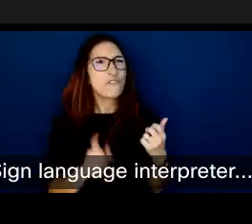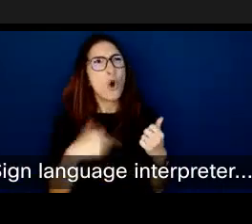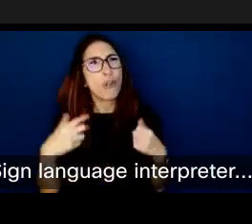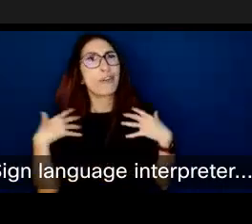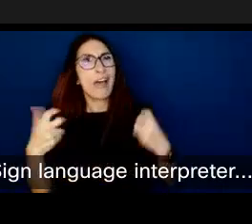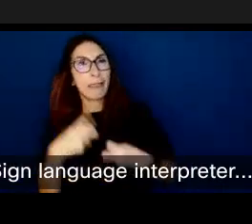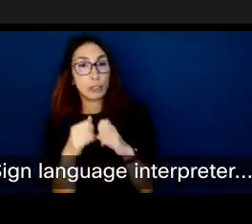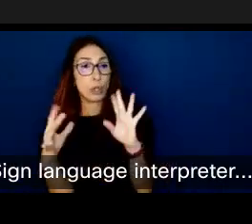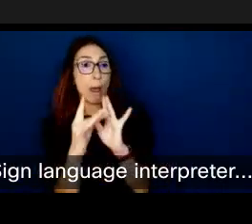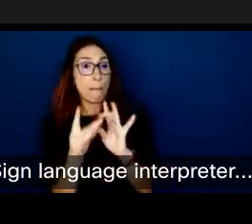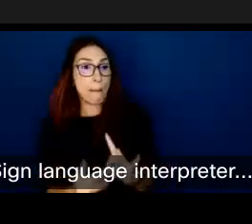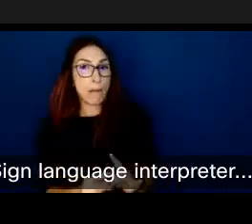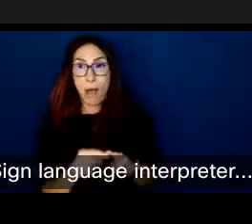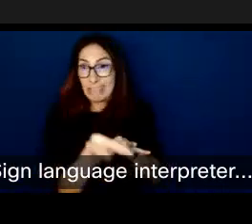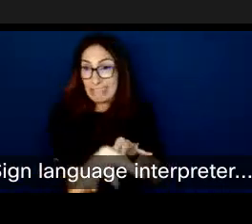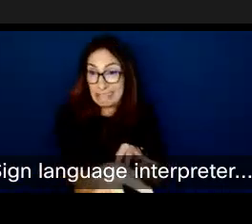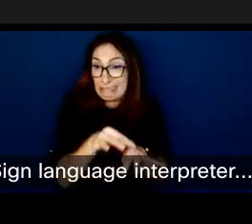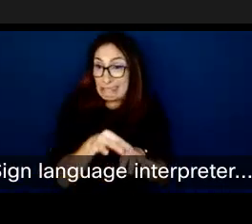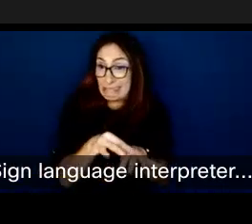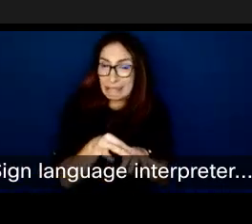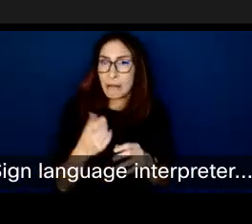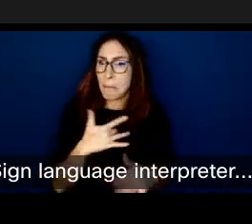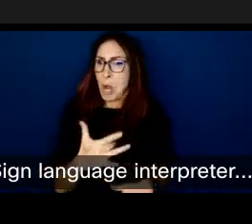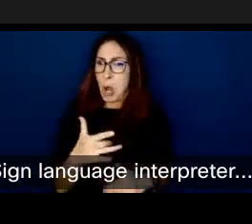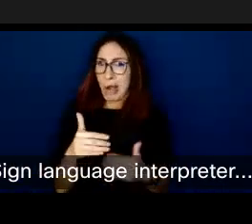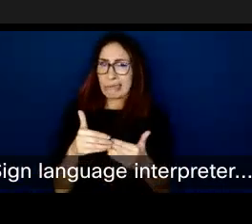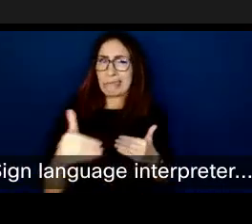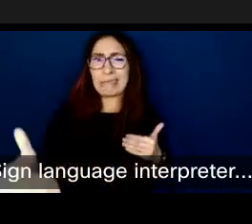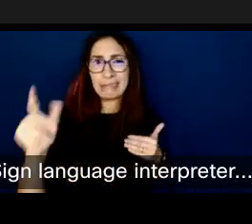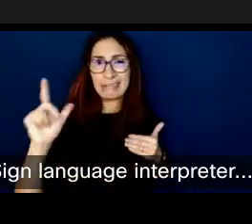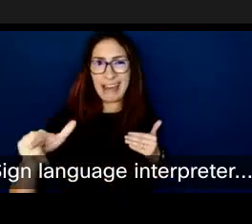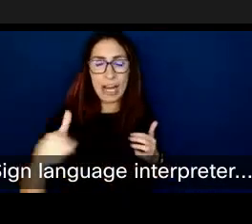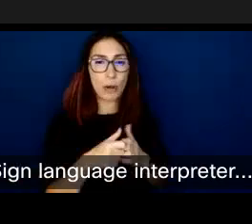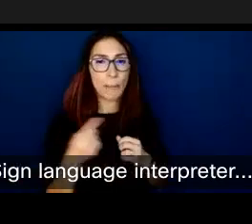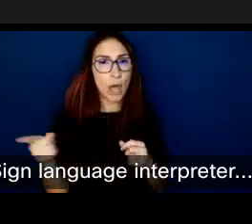age compared with people without HIV. So, it's really something